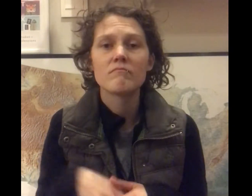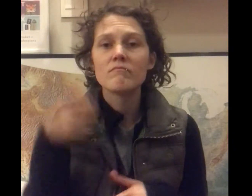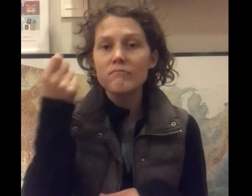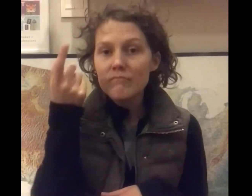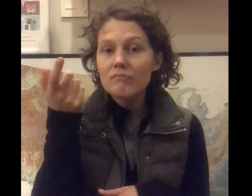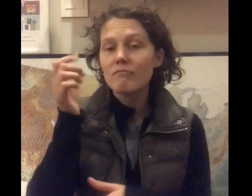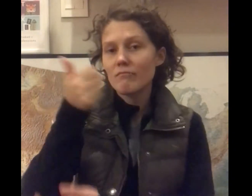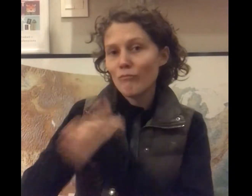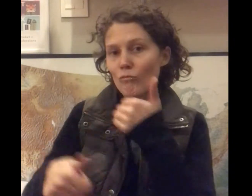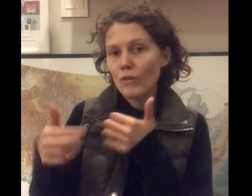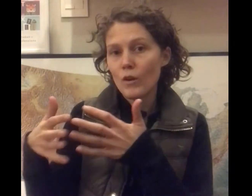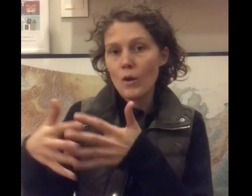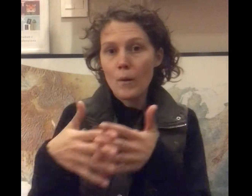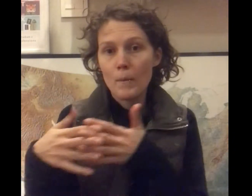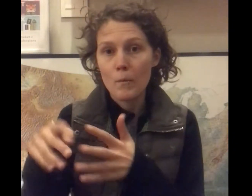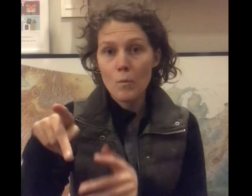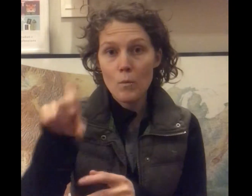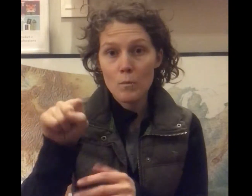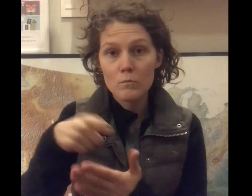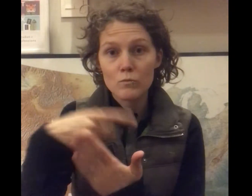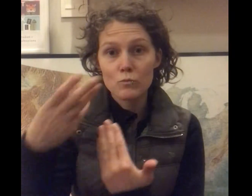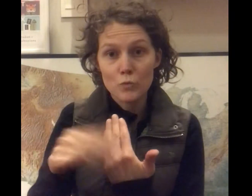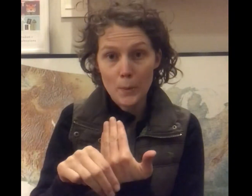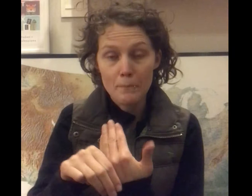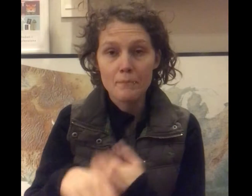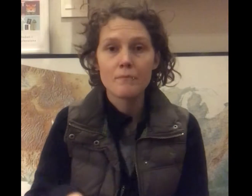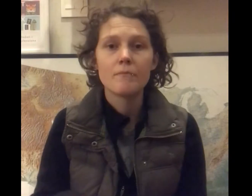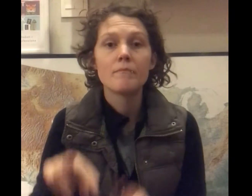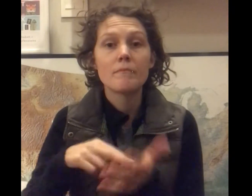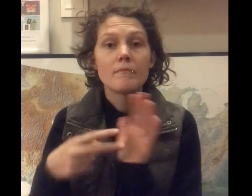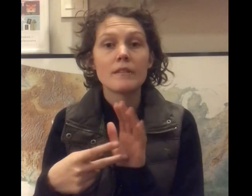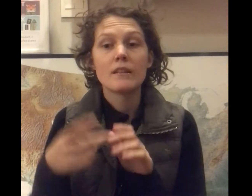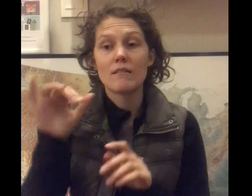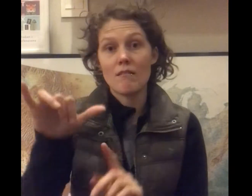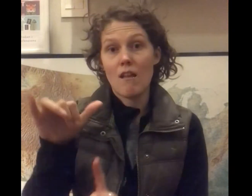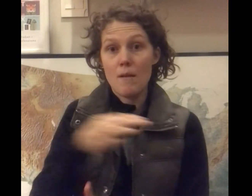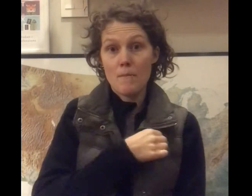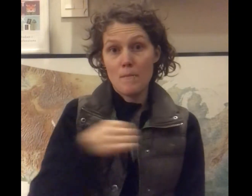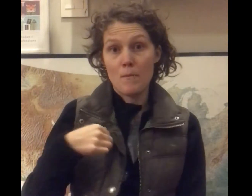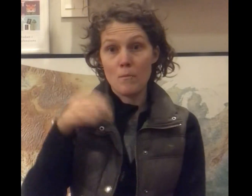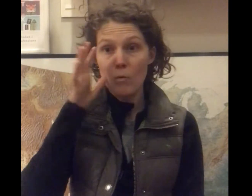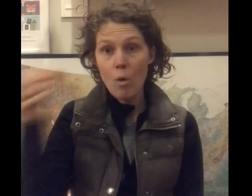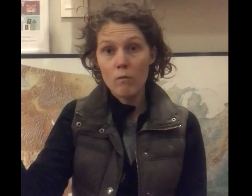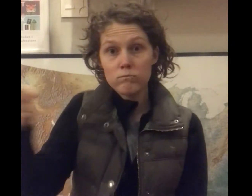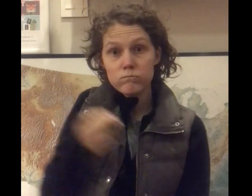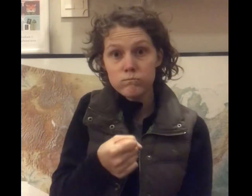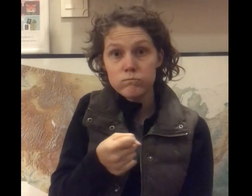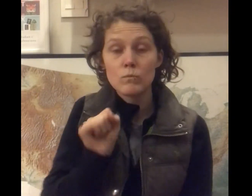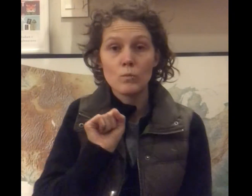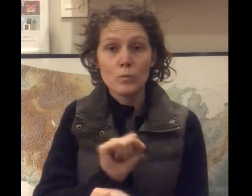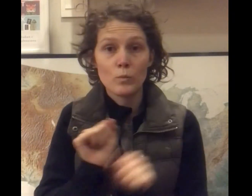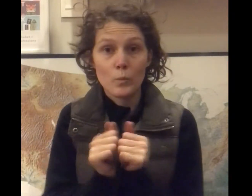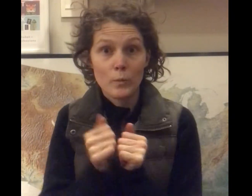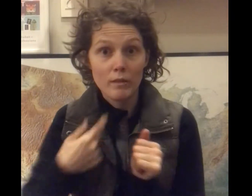VISTA members are a part of the AmeriCorps program. Once the VISTA member is placed with us,